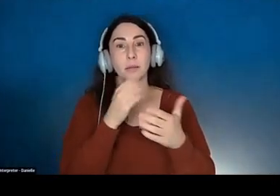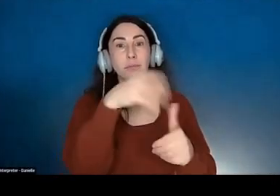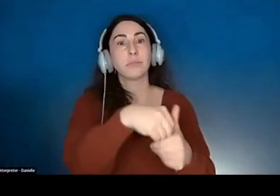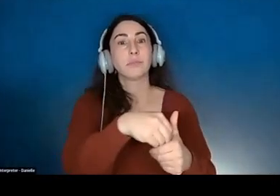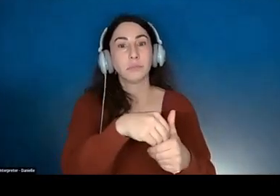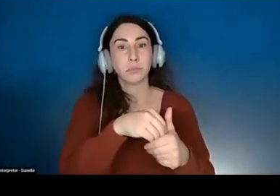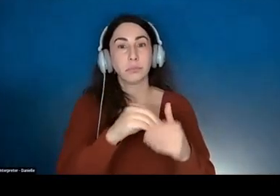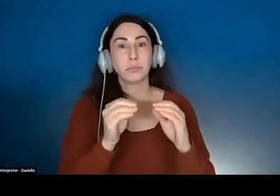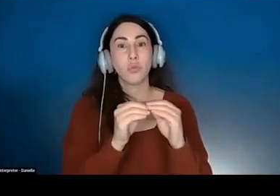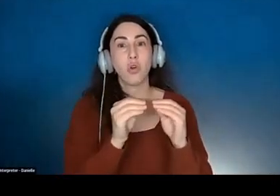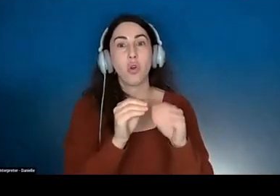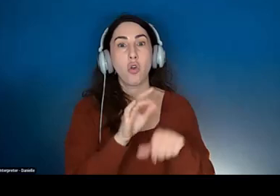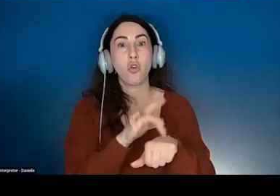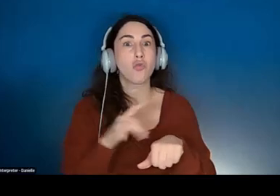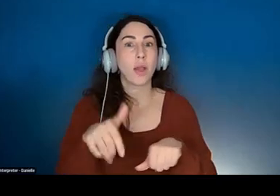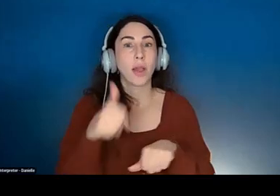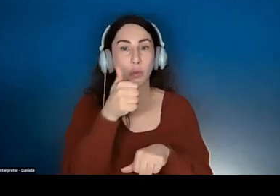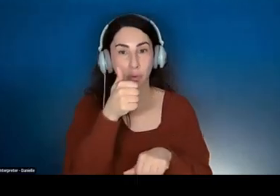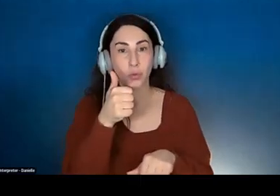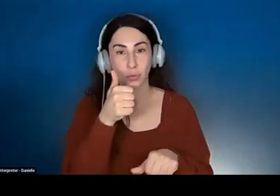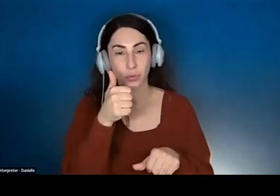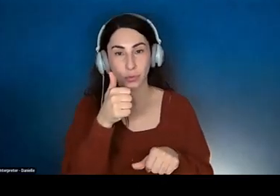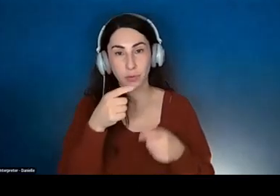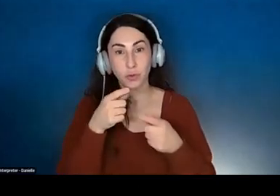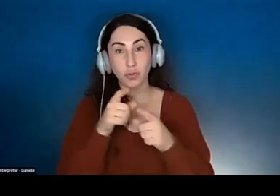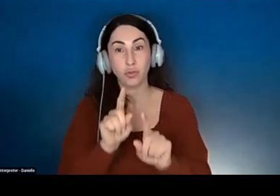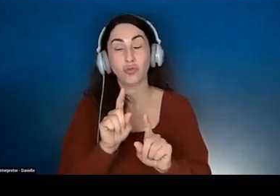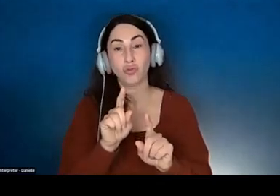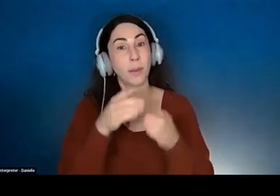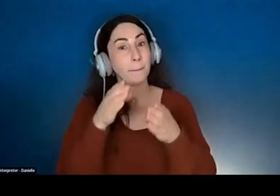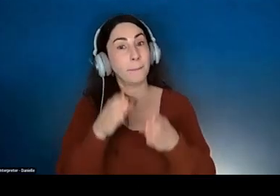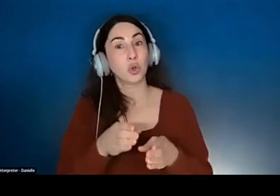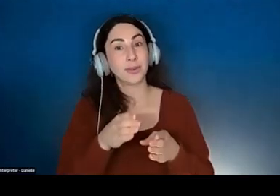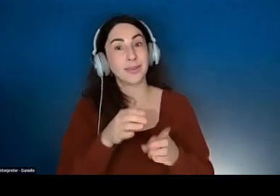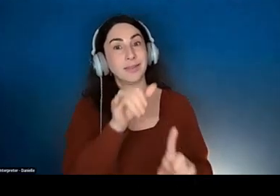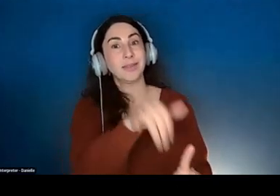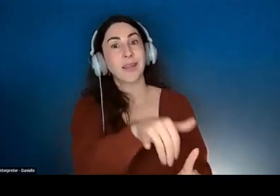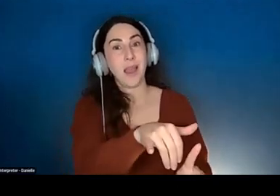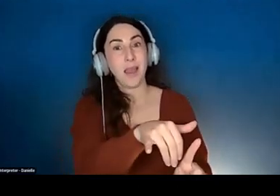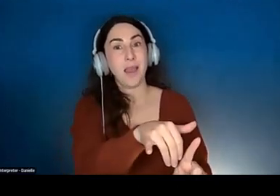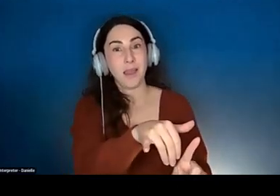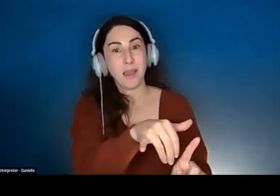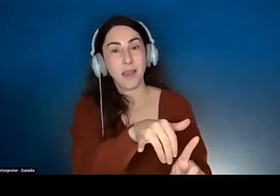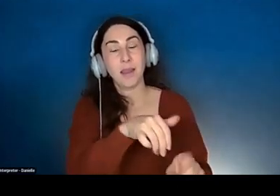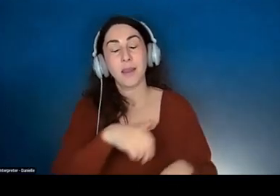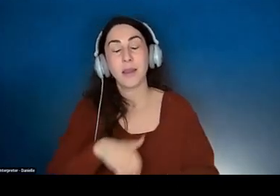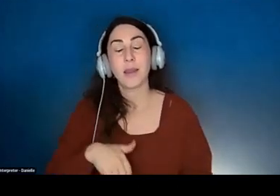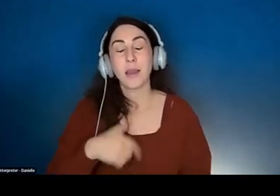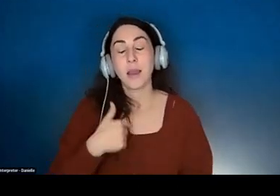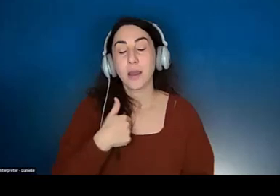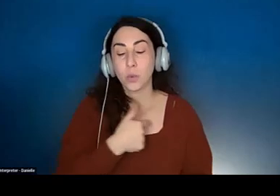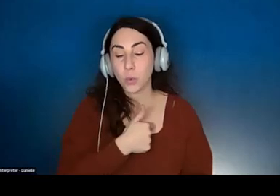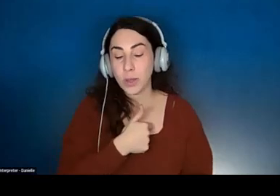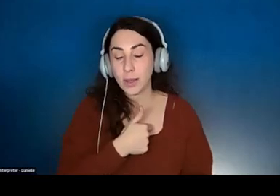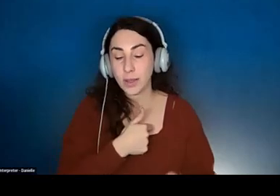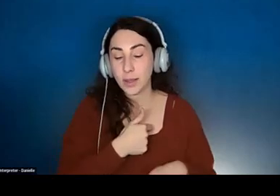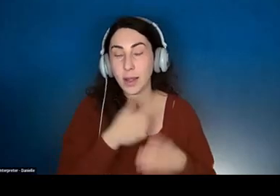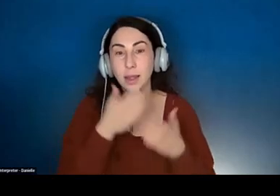institutional stay. And we were able to kind of provide education not only to the service